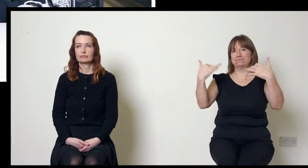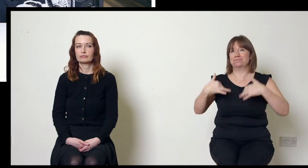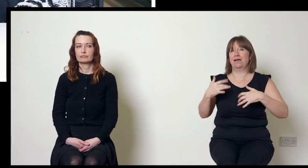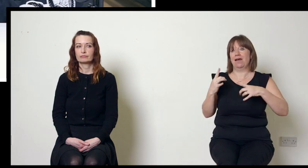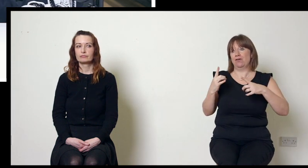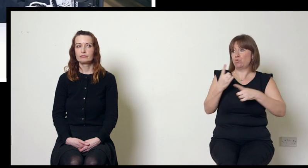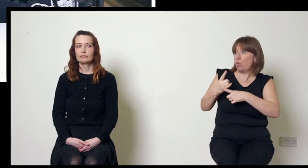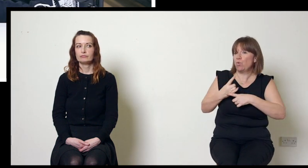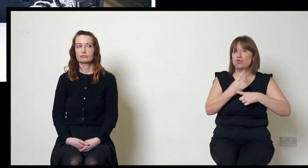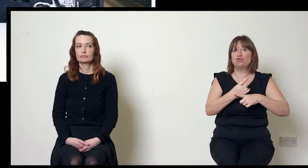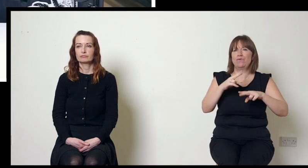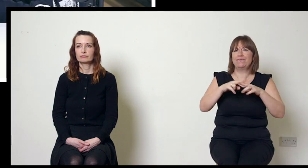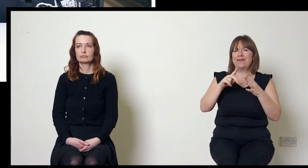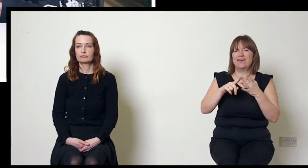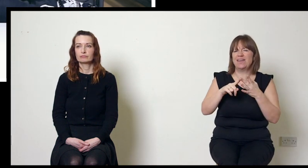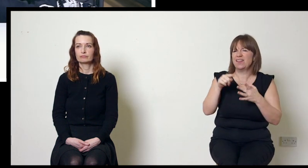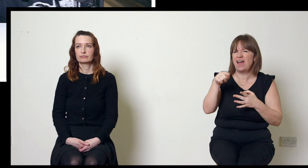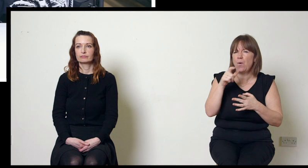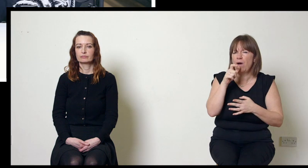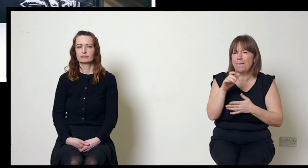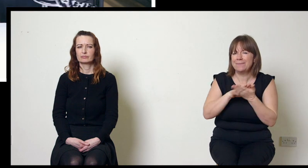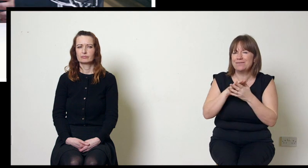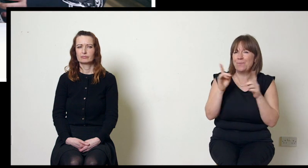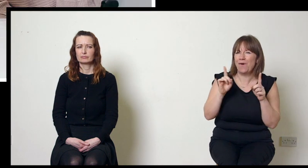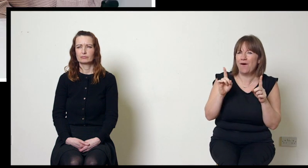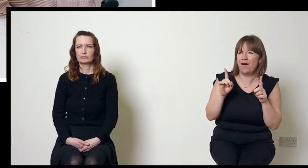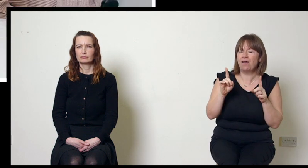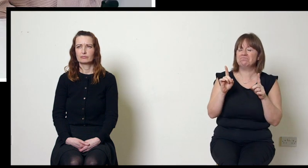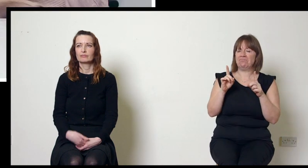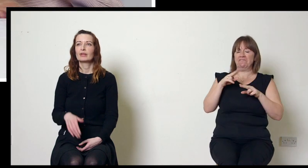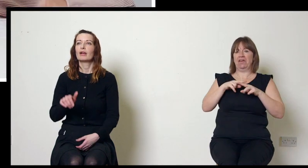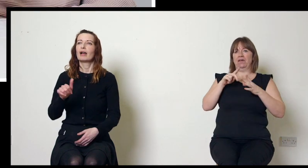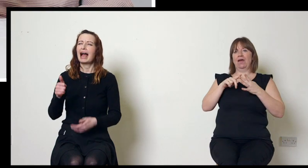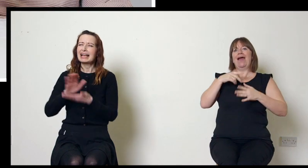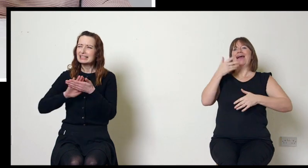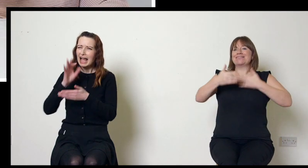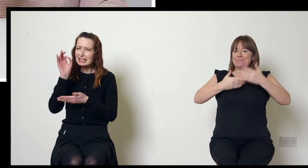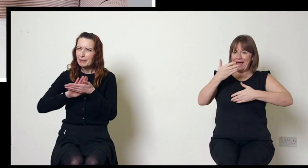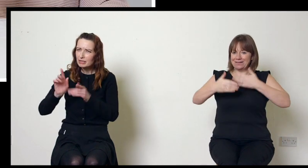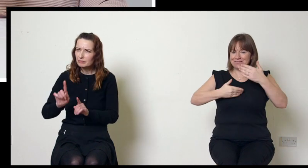maybe asked what it meant because they didn't know. And then when Fi… Asked what meant what? What neurodivergence meant.